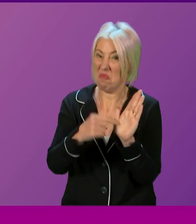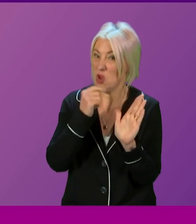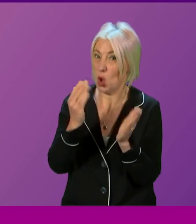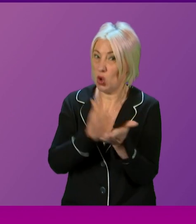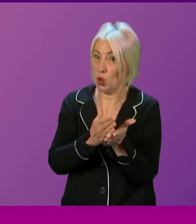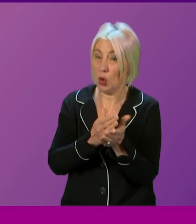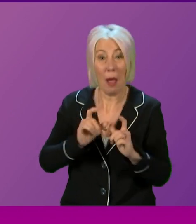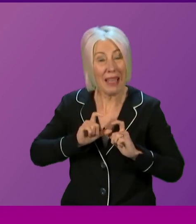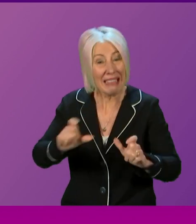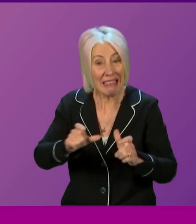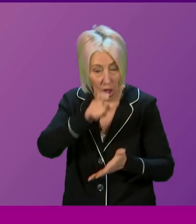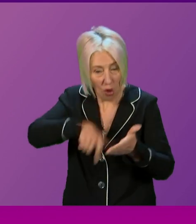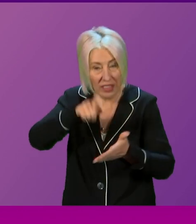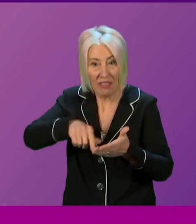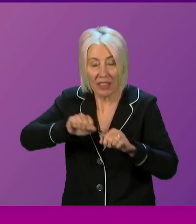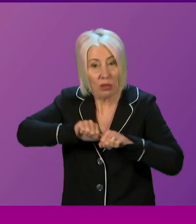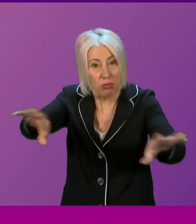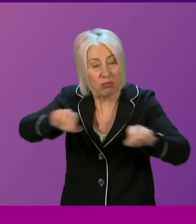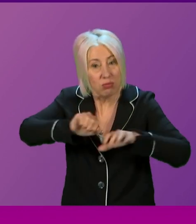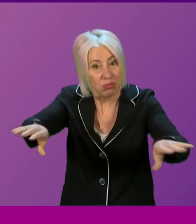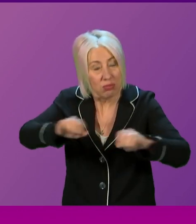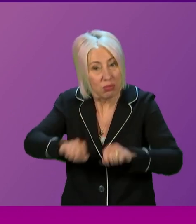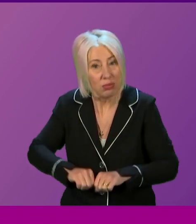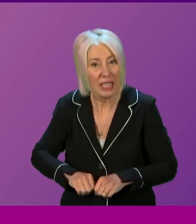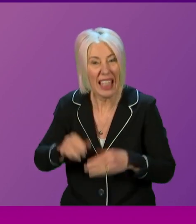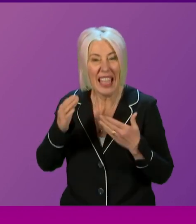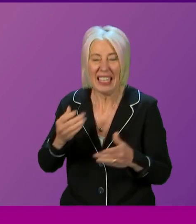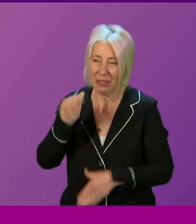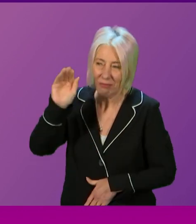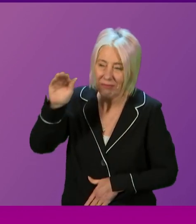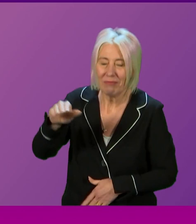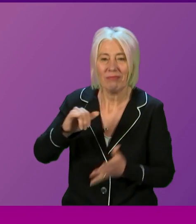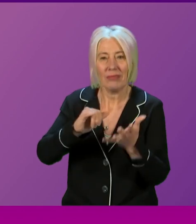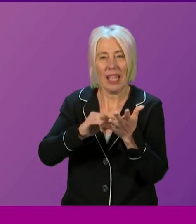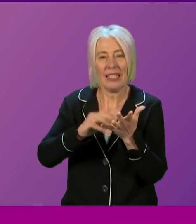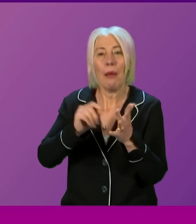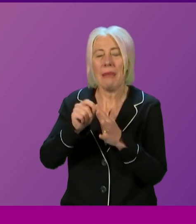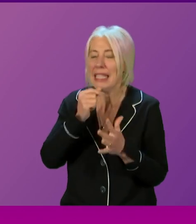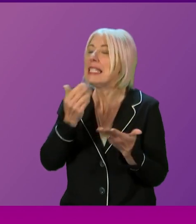The UK Statistics Authority is now contacting the Scottish National Party and a number of